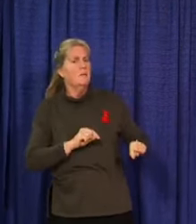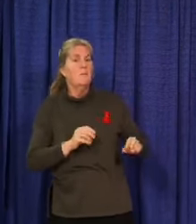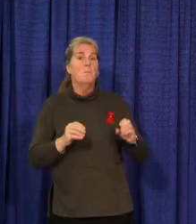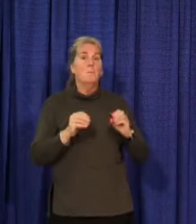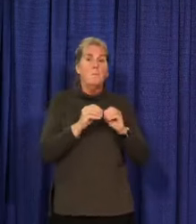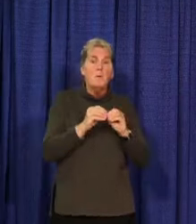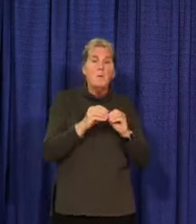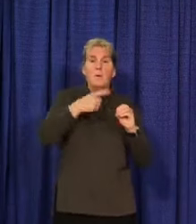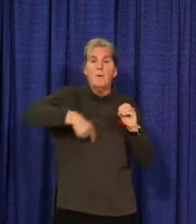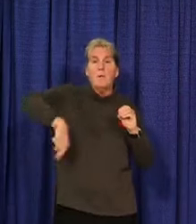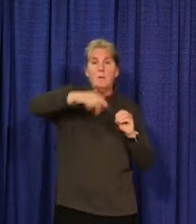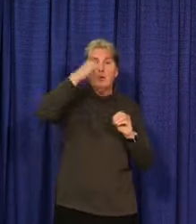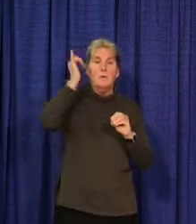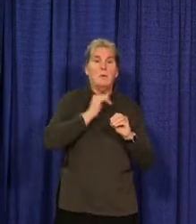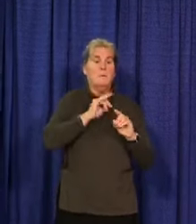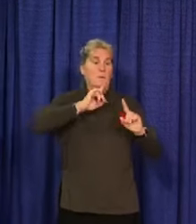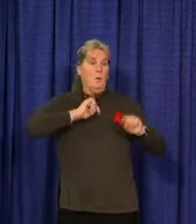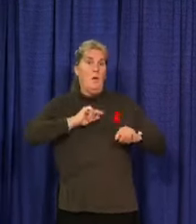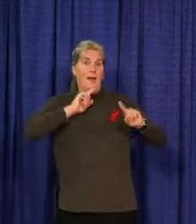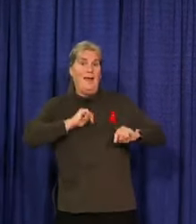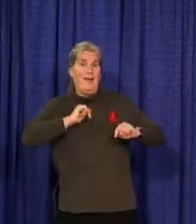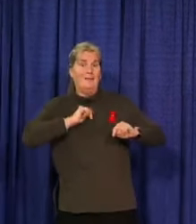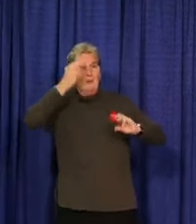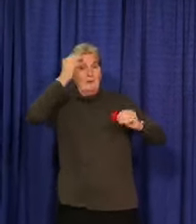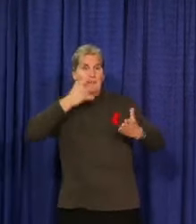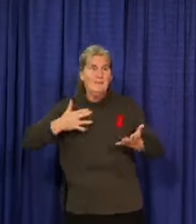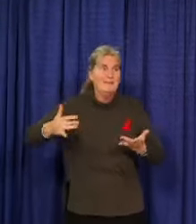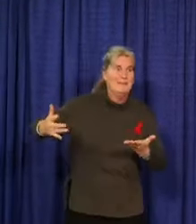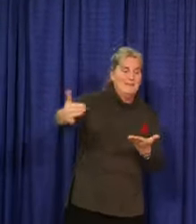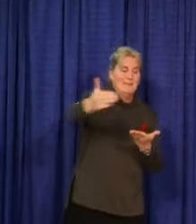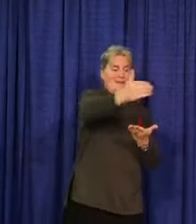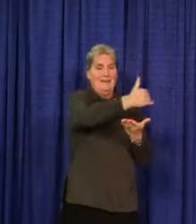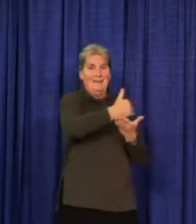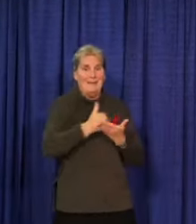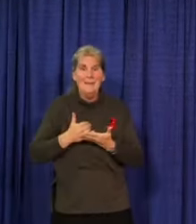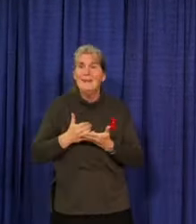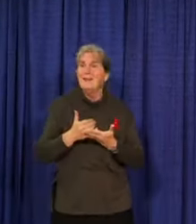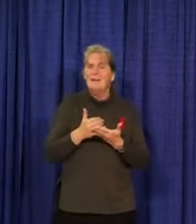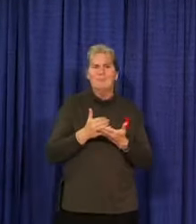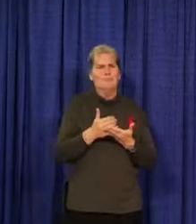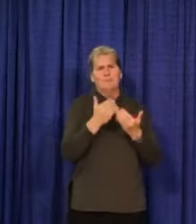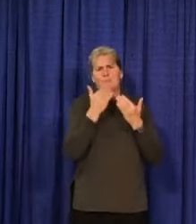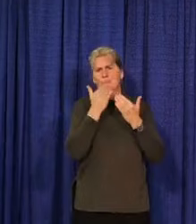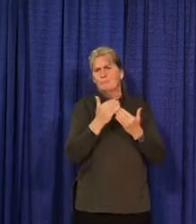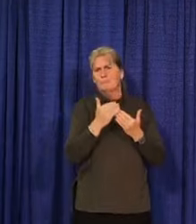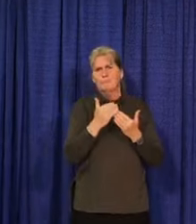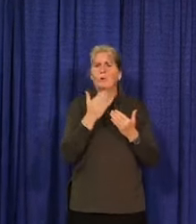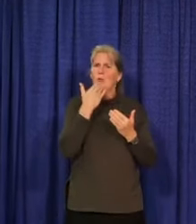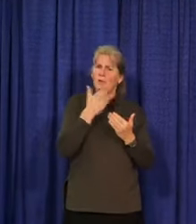Again, the more people that fill out the survey, if we can have a few thousand more, the more